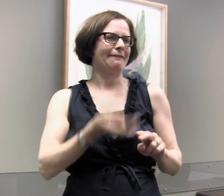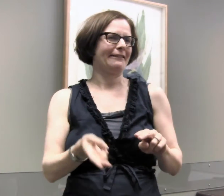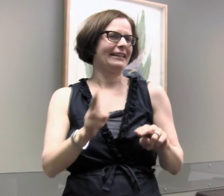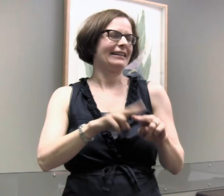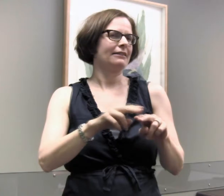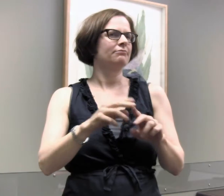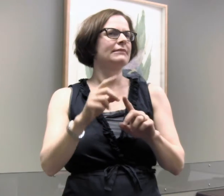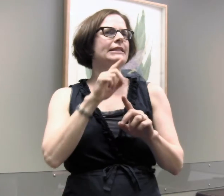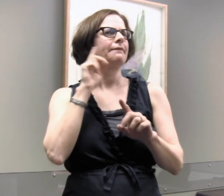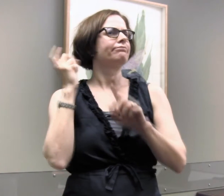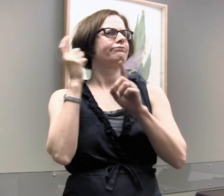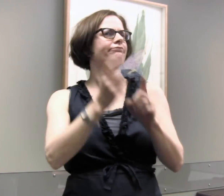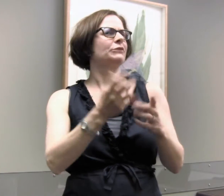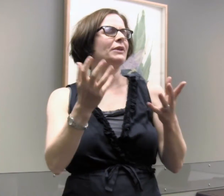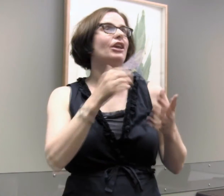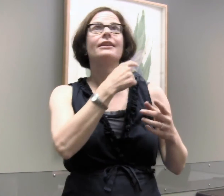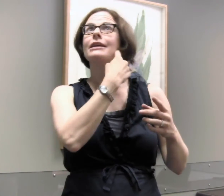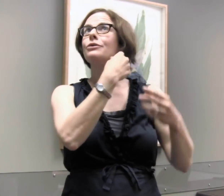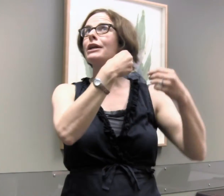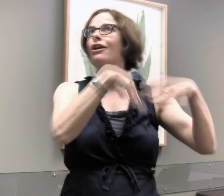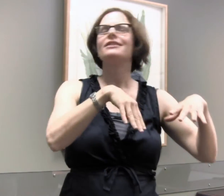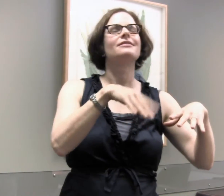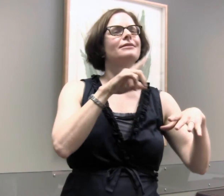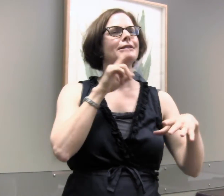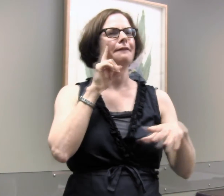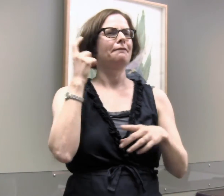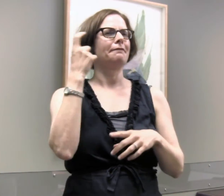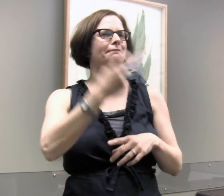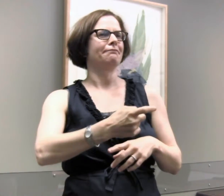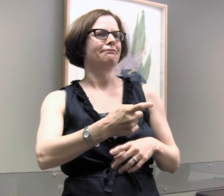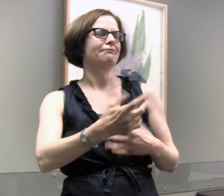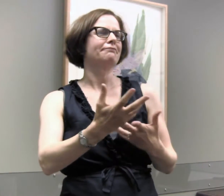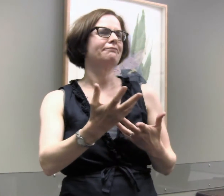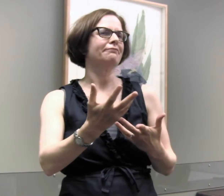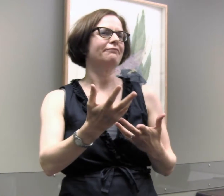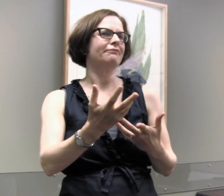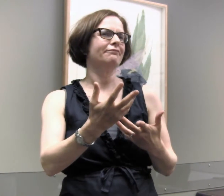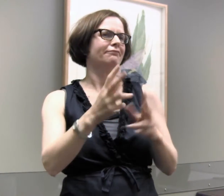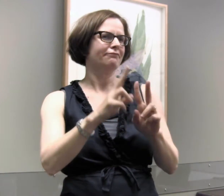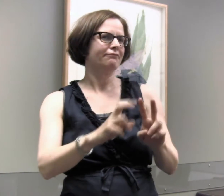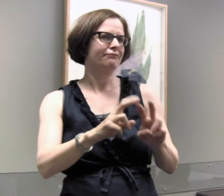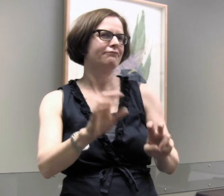as deaf gain and look at what the deaf community contributes to broader society at large.